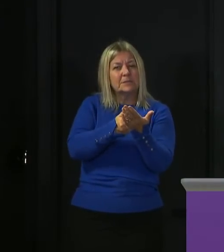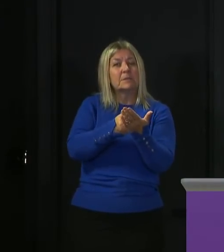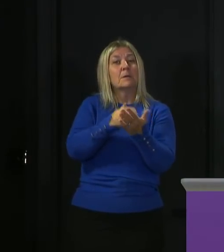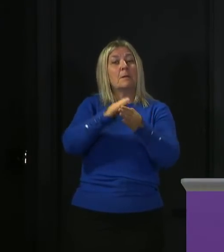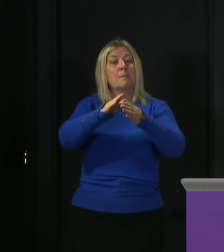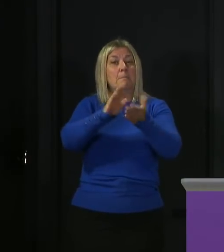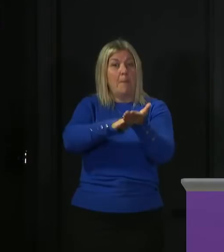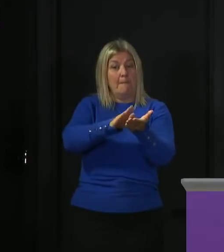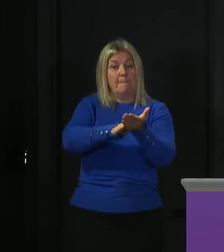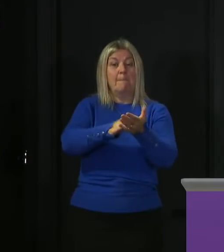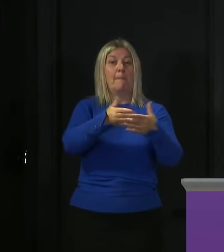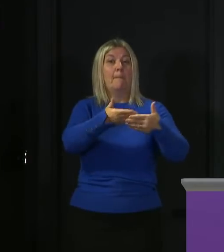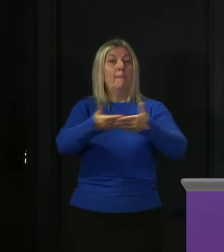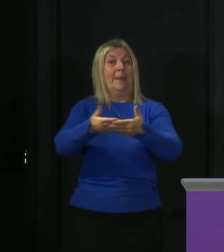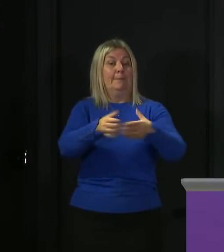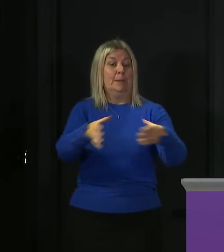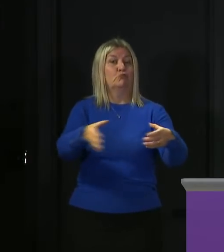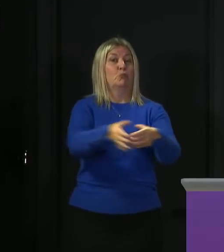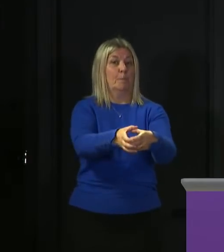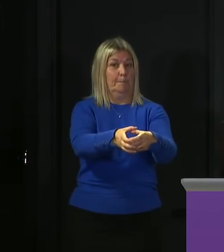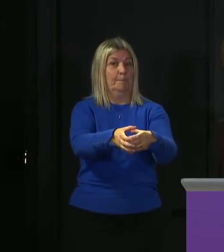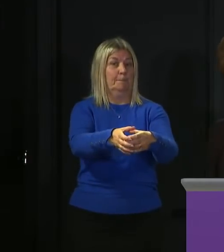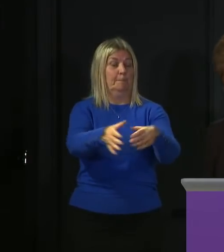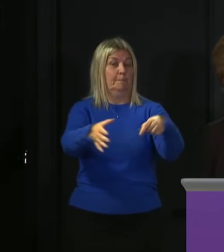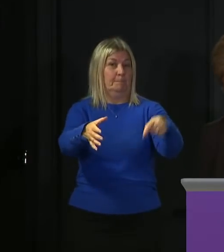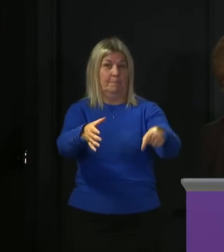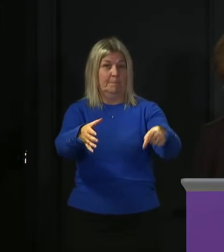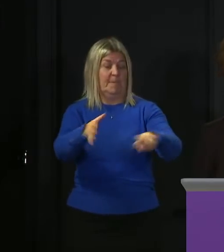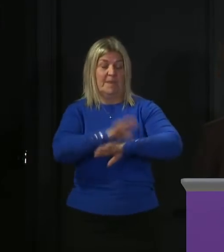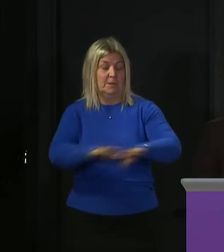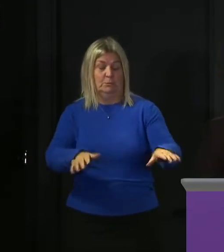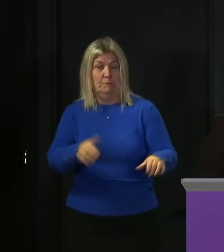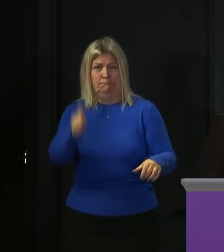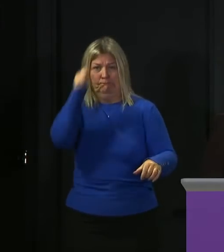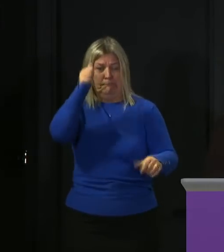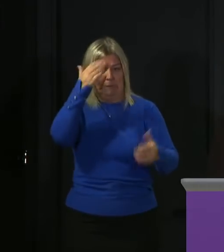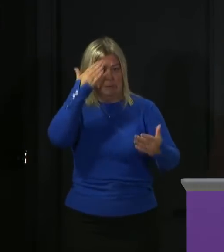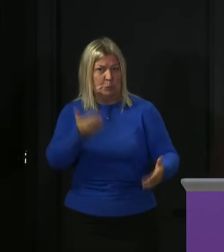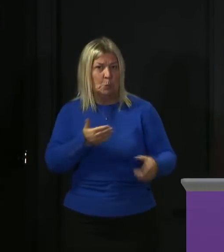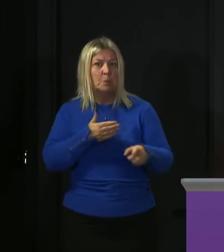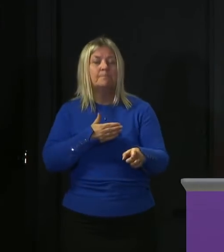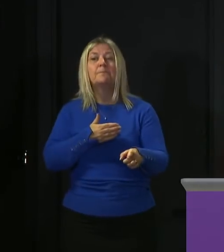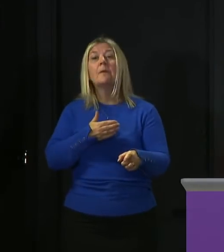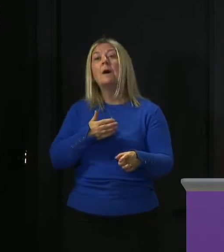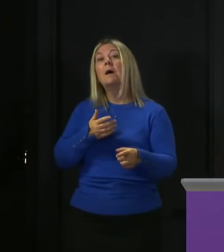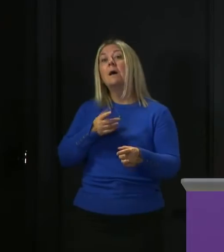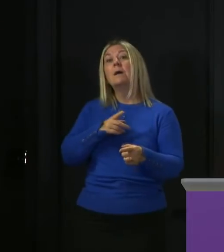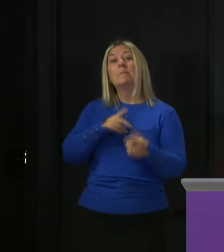why I wasn't immediately aware of it. When I went to look into it, what I discovered is that this